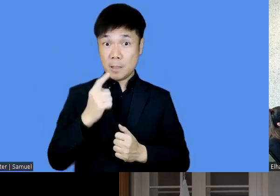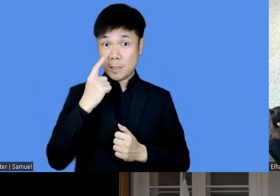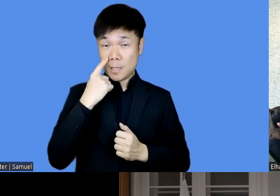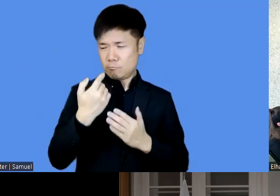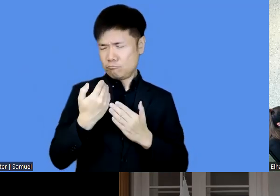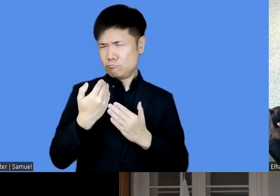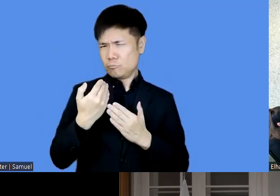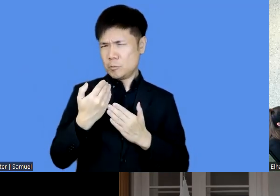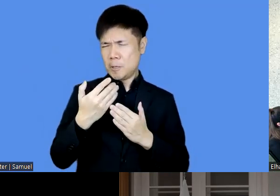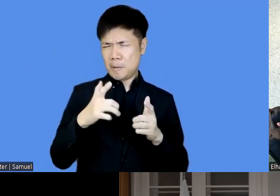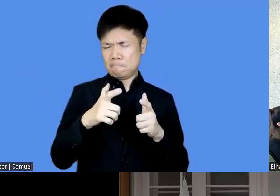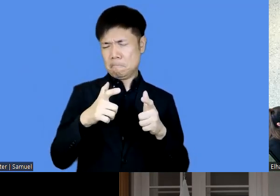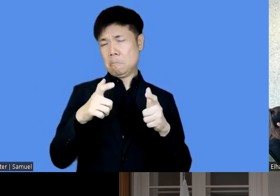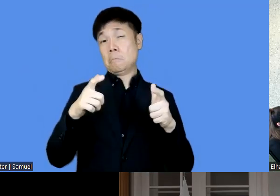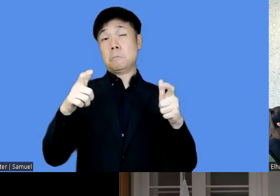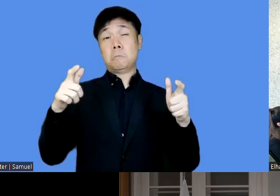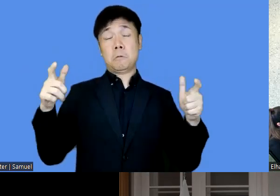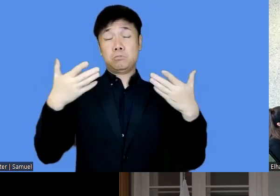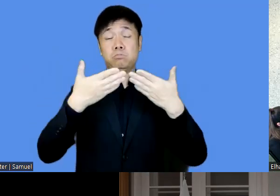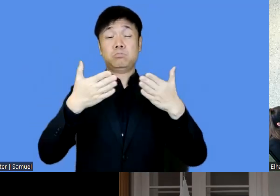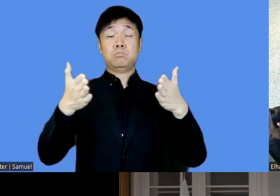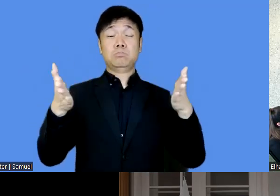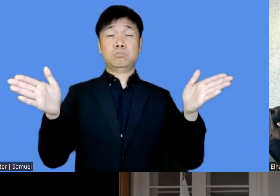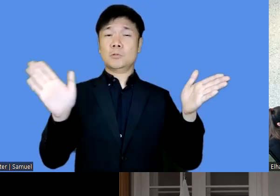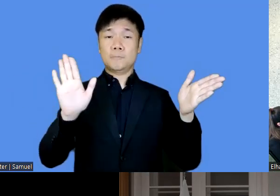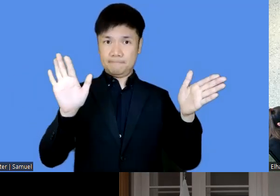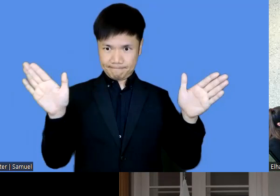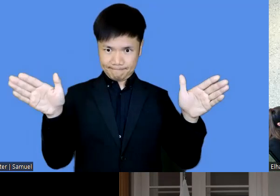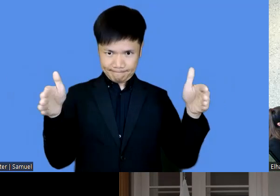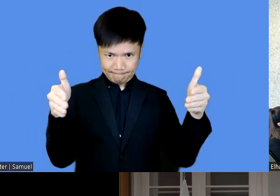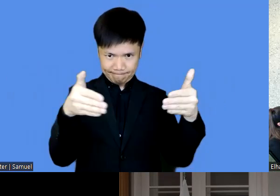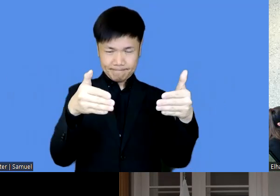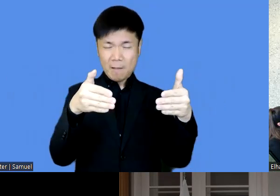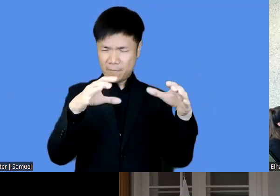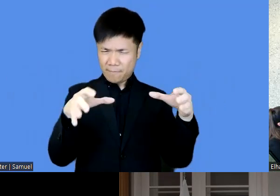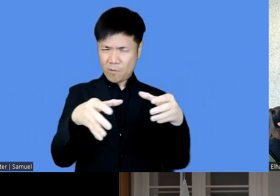I think you can choose specific states and militaries that are maybe working on the topic,